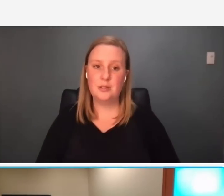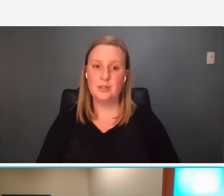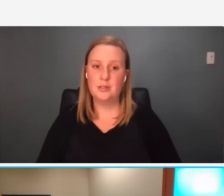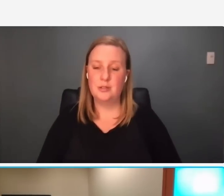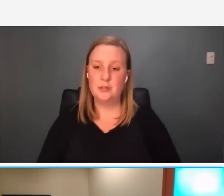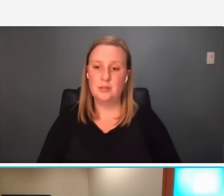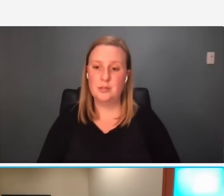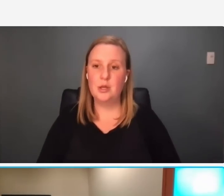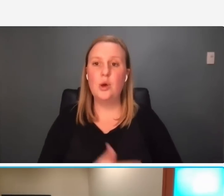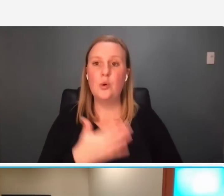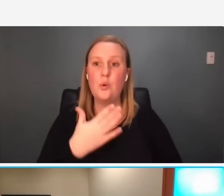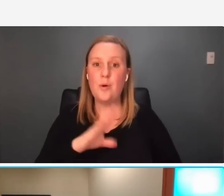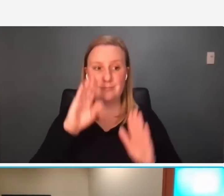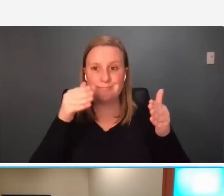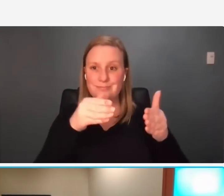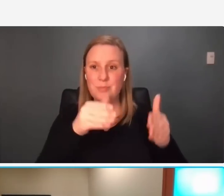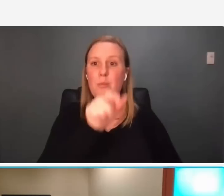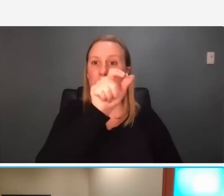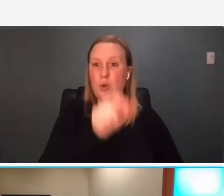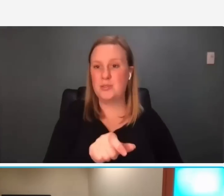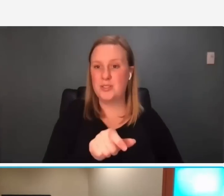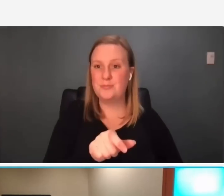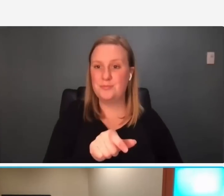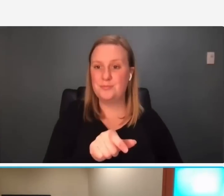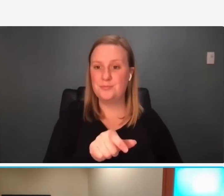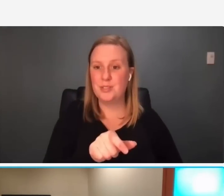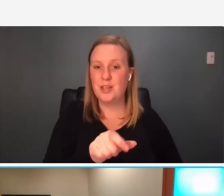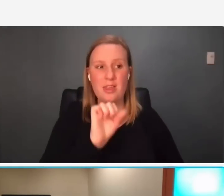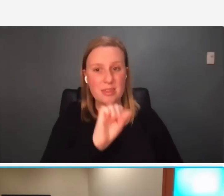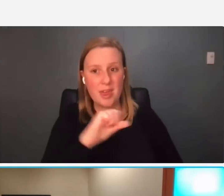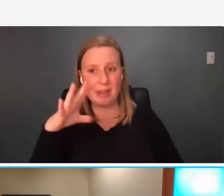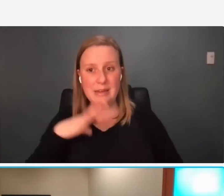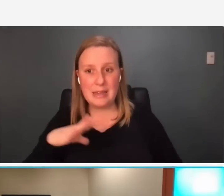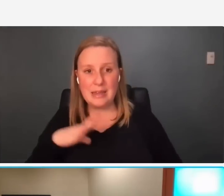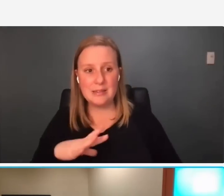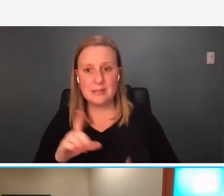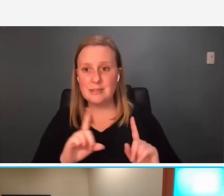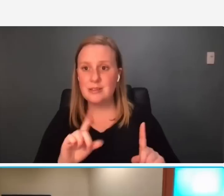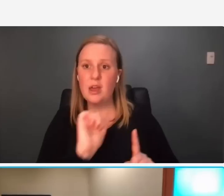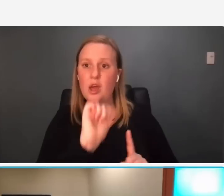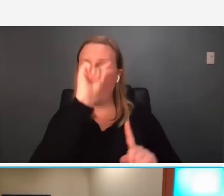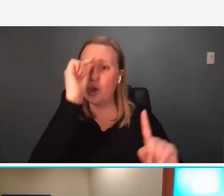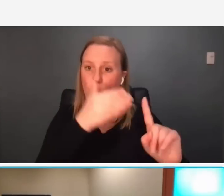We want to have a person-centred approach to regulation where the needs, goals, values and preferences of older Australians are at the